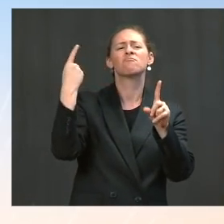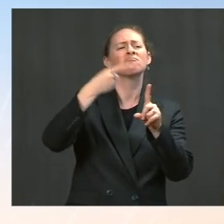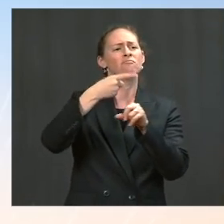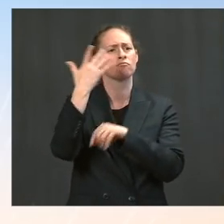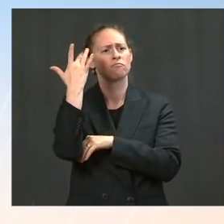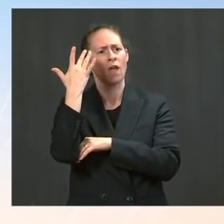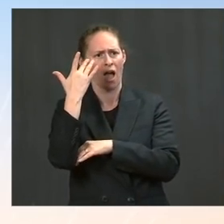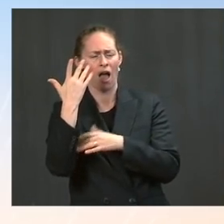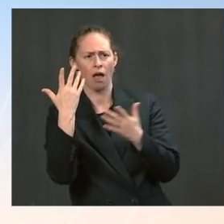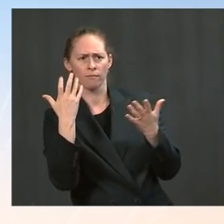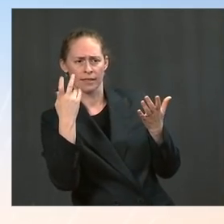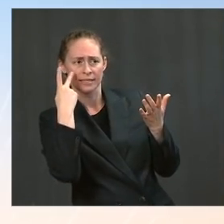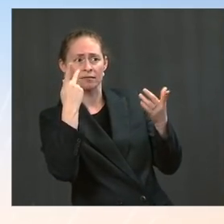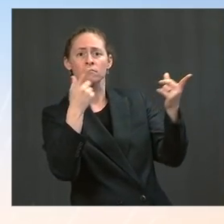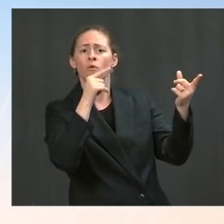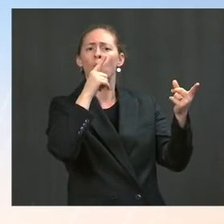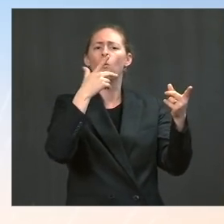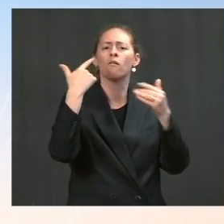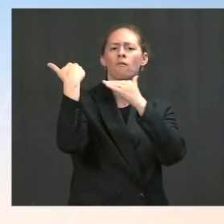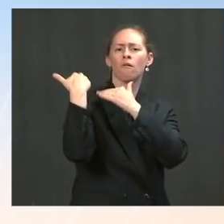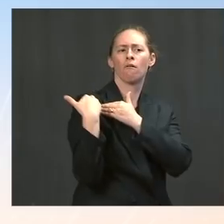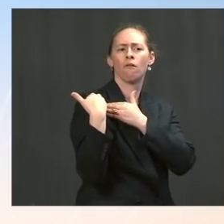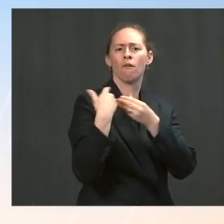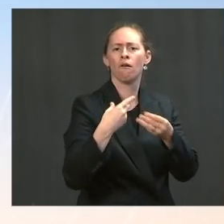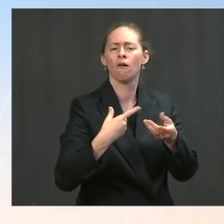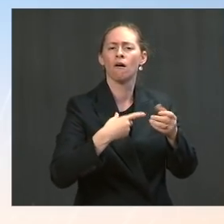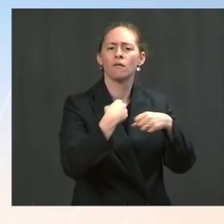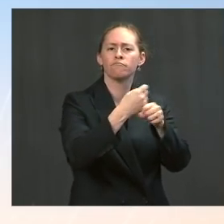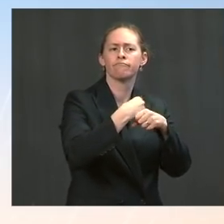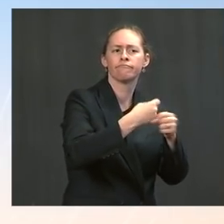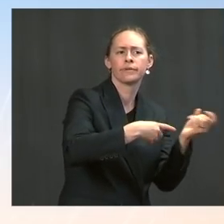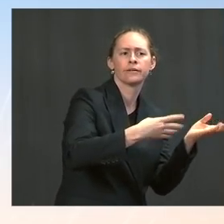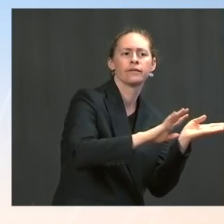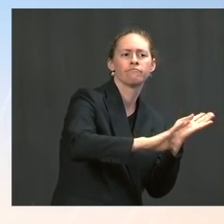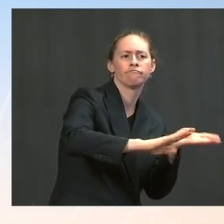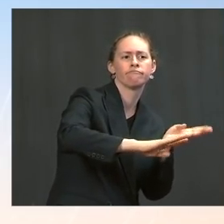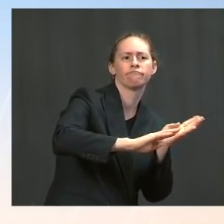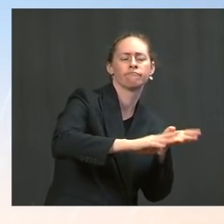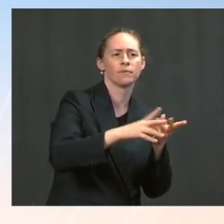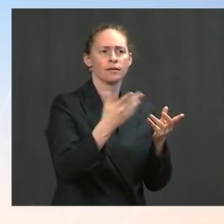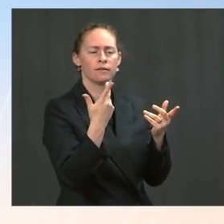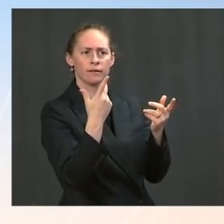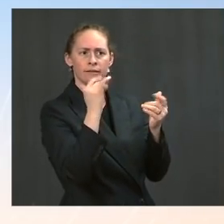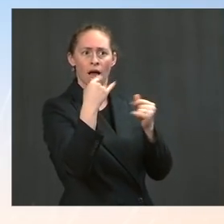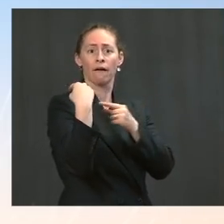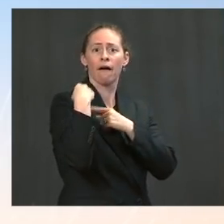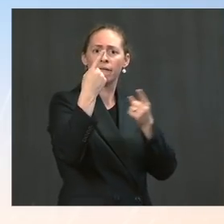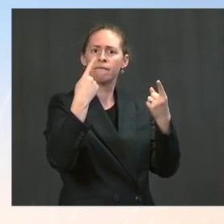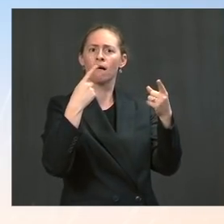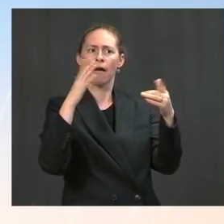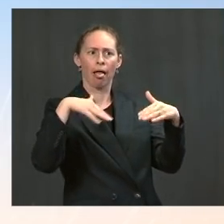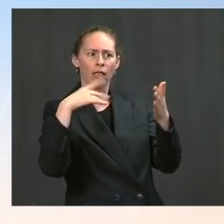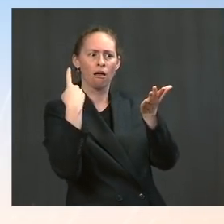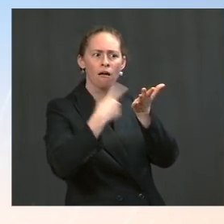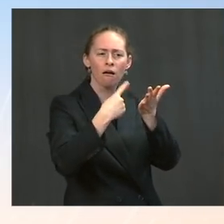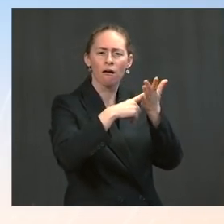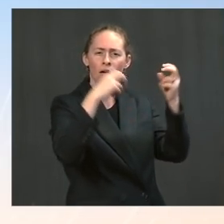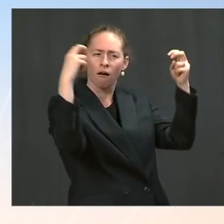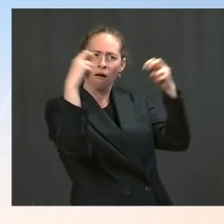who have said, in the past, to our economic experts, they don't always have the opportunity to talk to one another. We know for -- because of the pandemic,